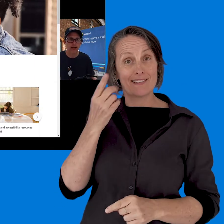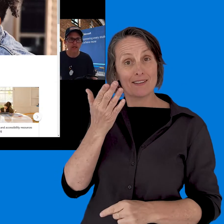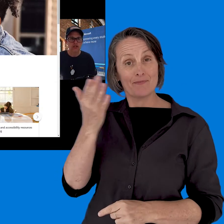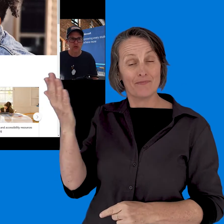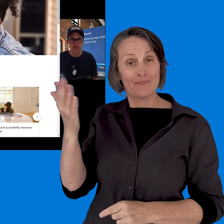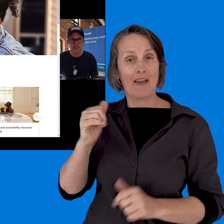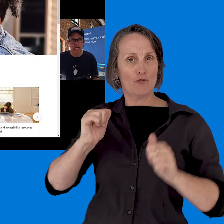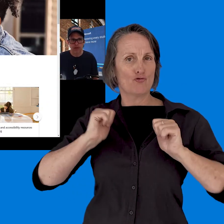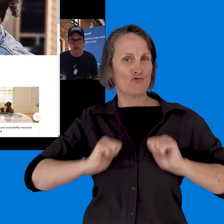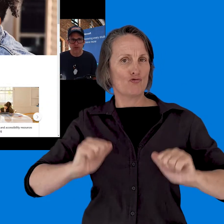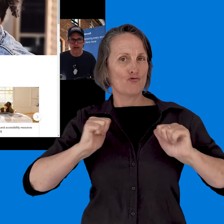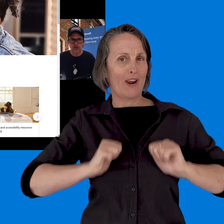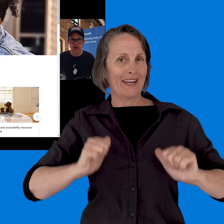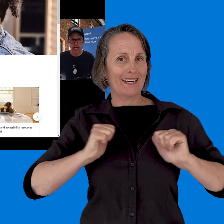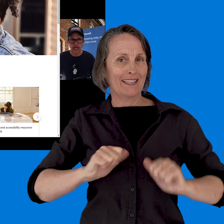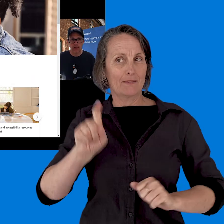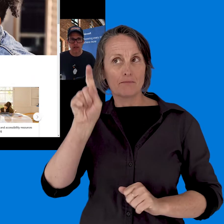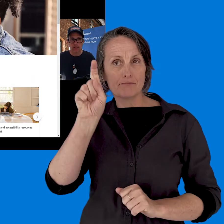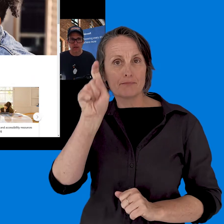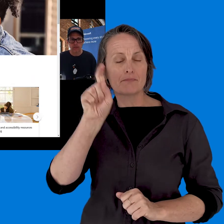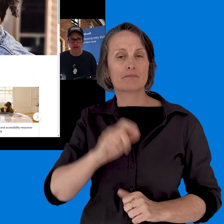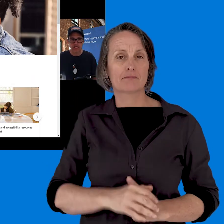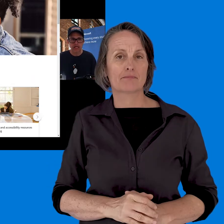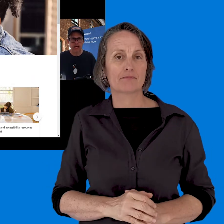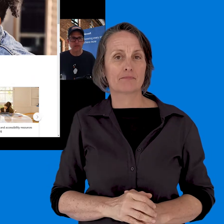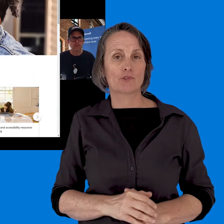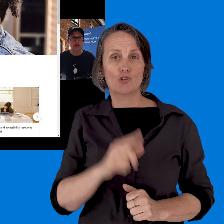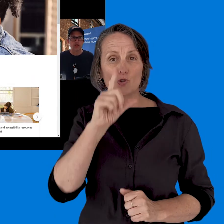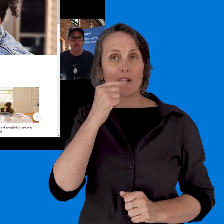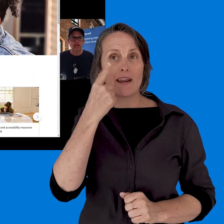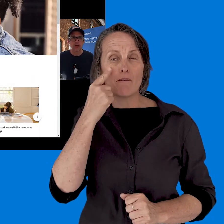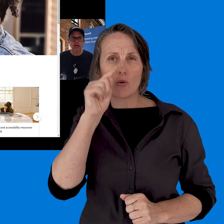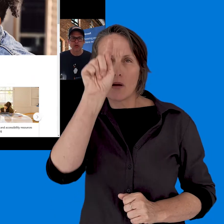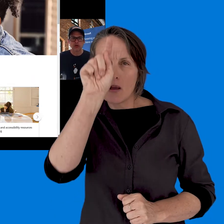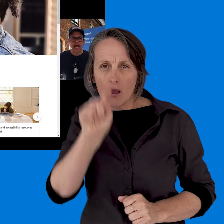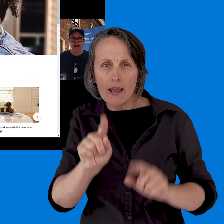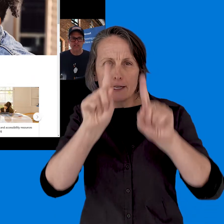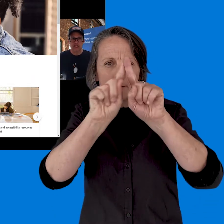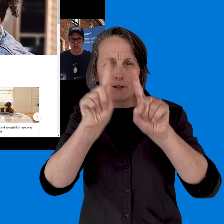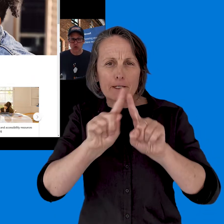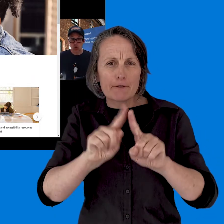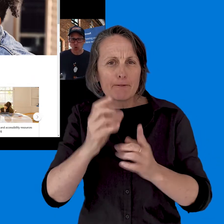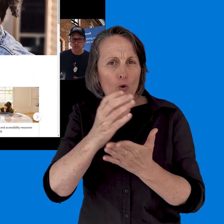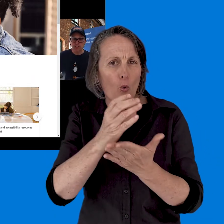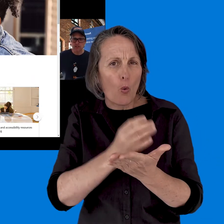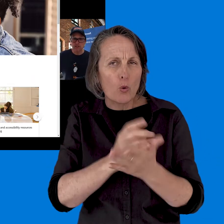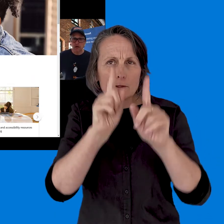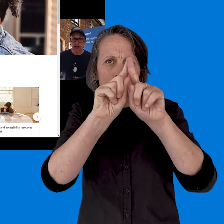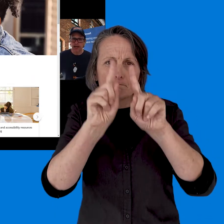So you can see up here, we've got our training button here. You can come in. You can access your courses. OK.